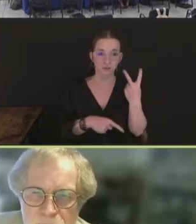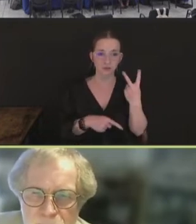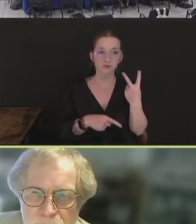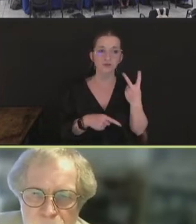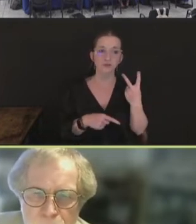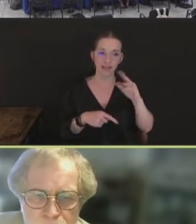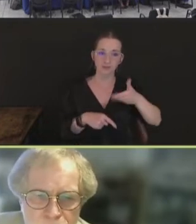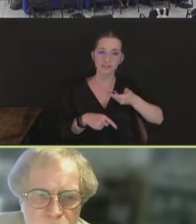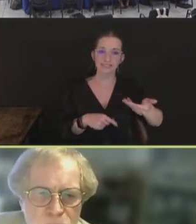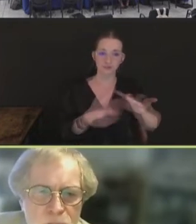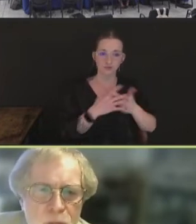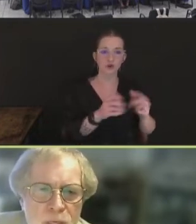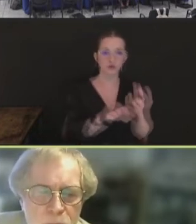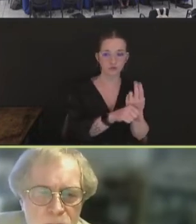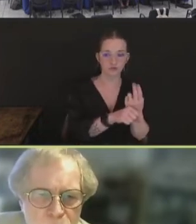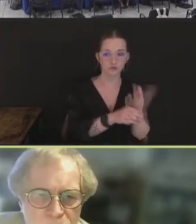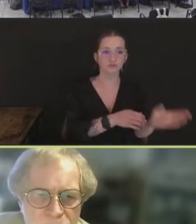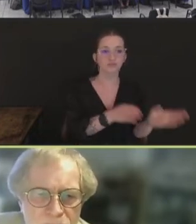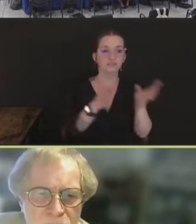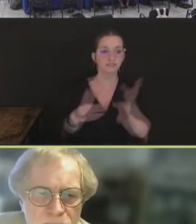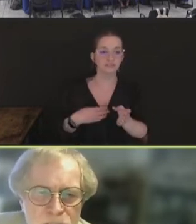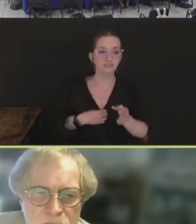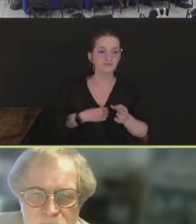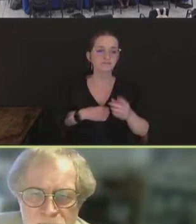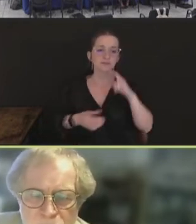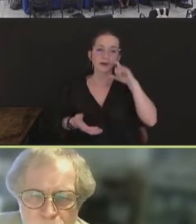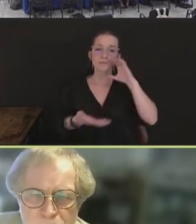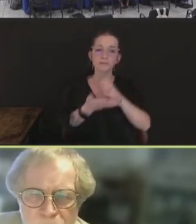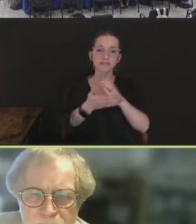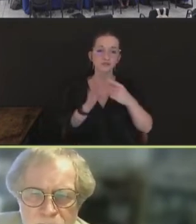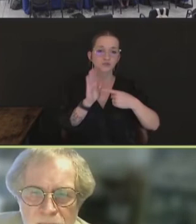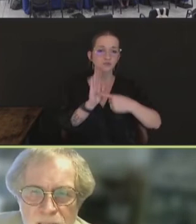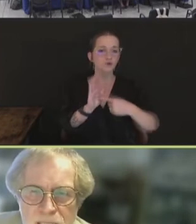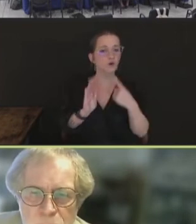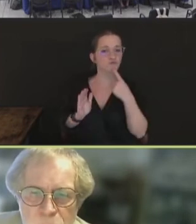Just a picture of it, showing with red the changes that were made.